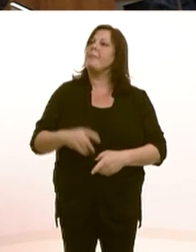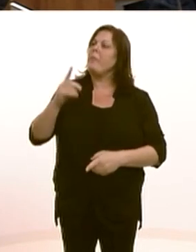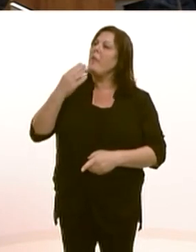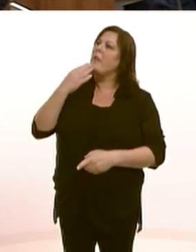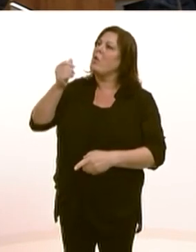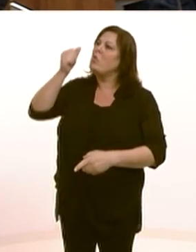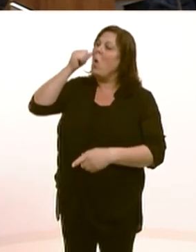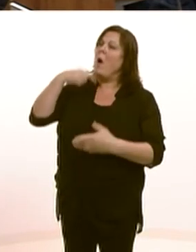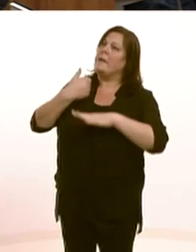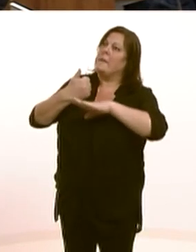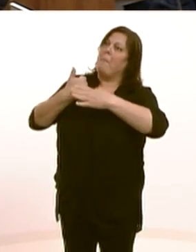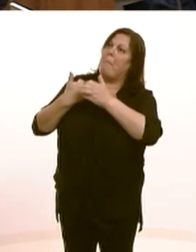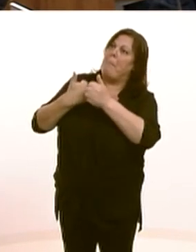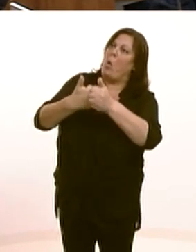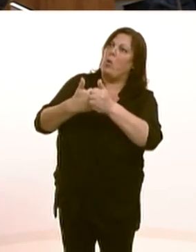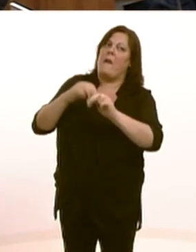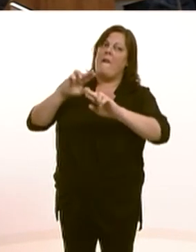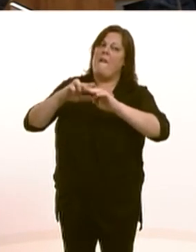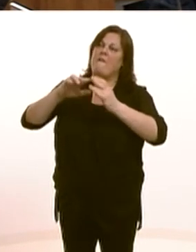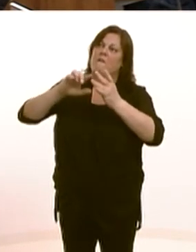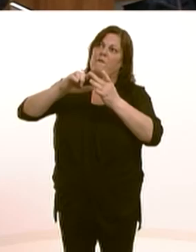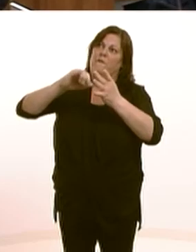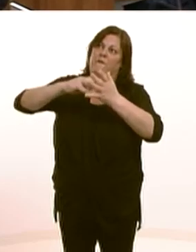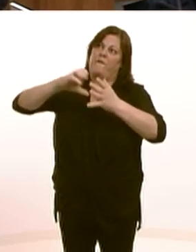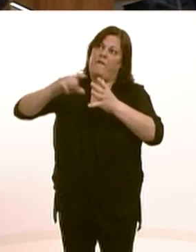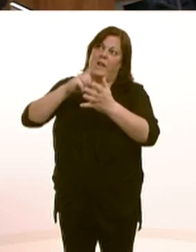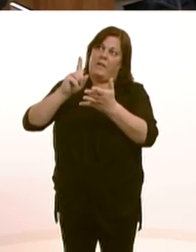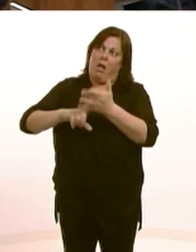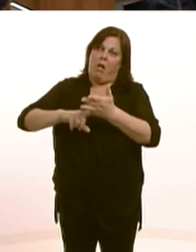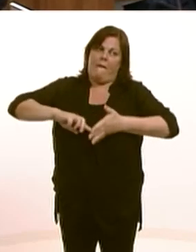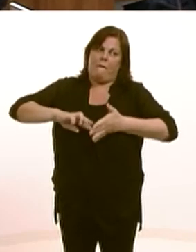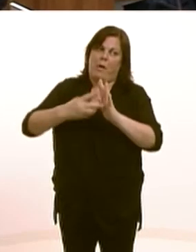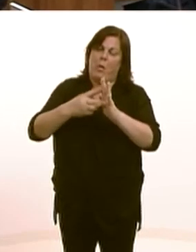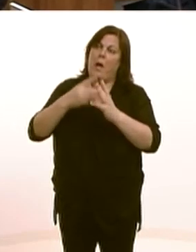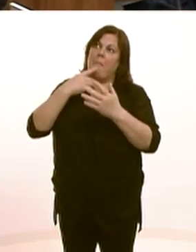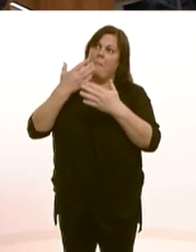I was pleased to attend the finance Secretaryís meeting with the new chief executive of the